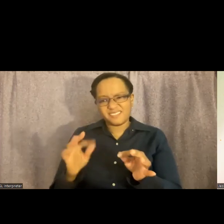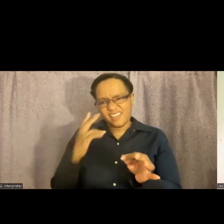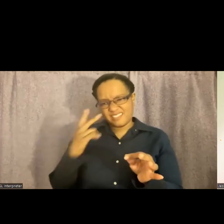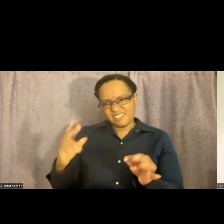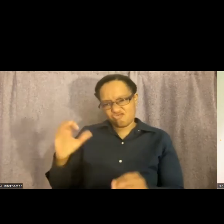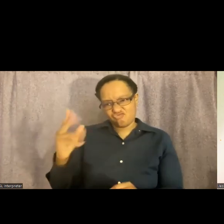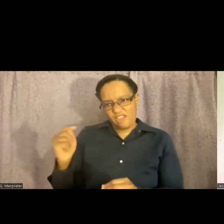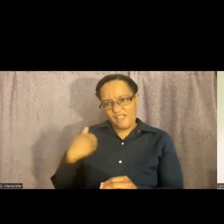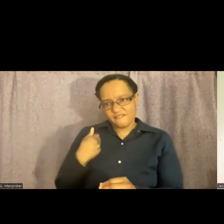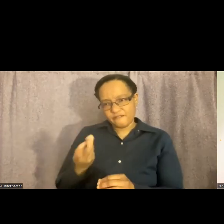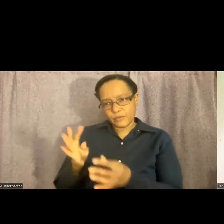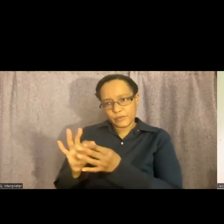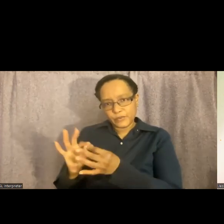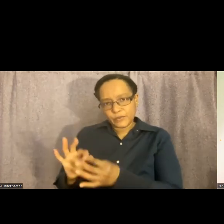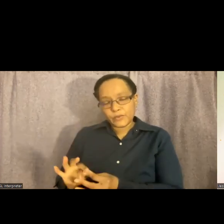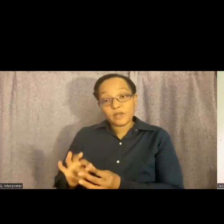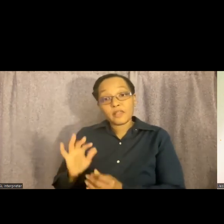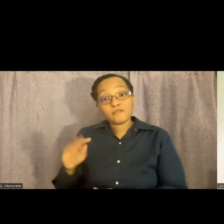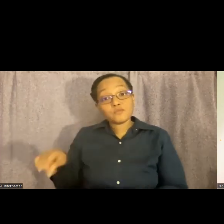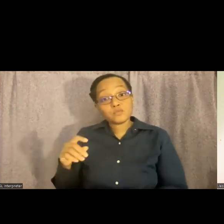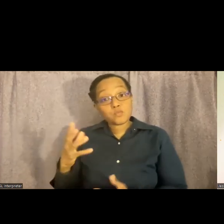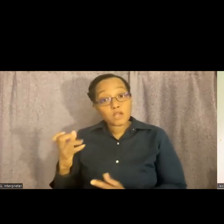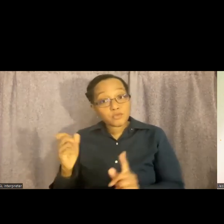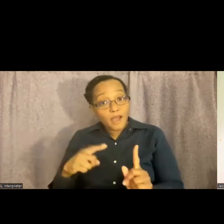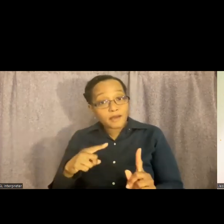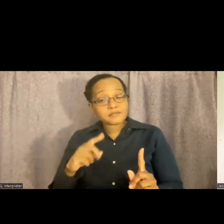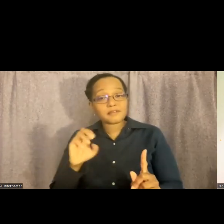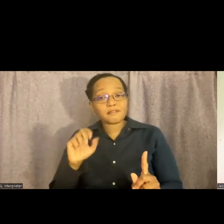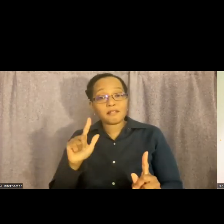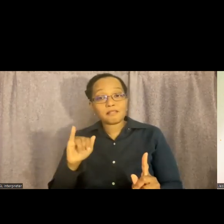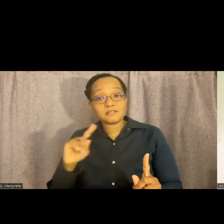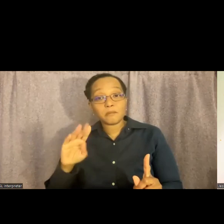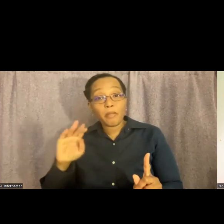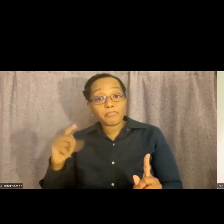If you have questions for Elizabeth or next two speakers about community living, please